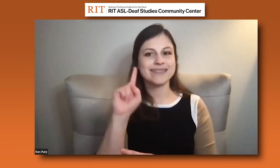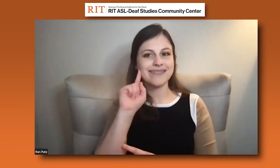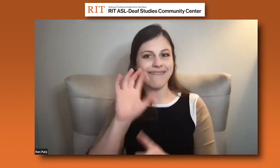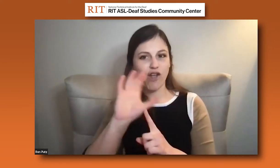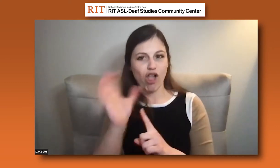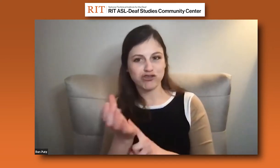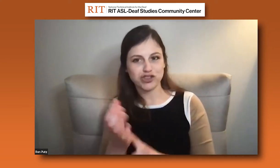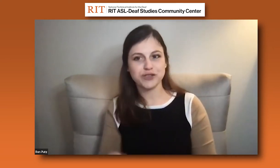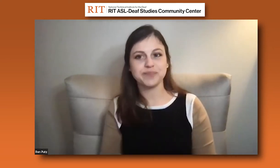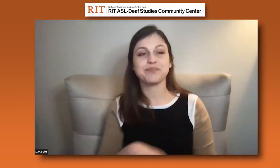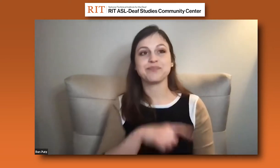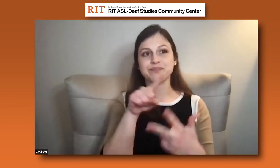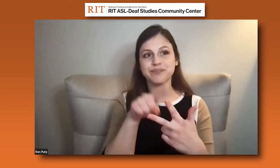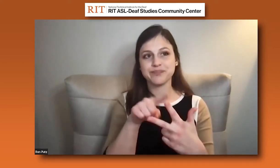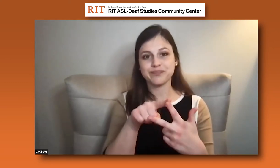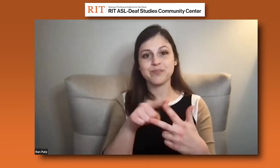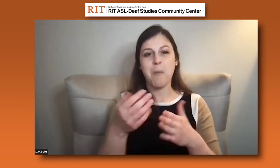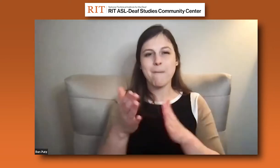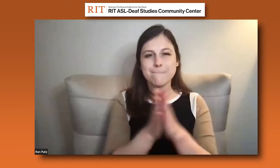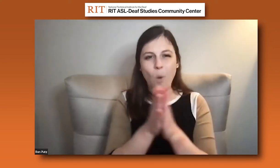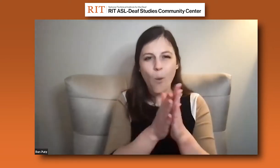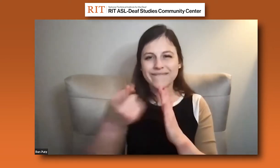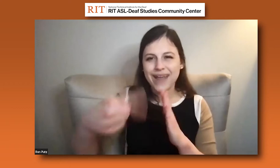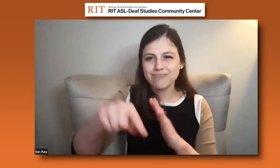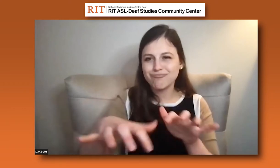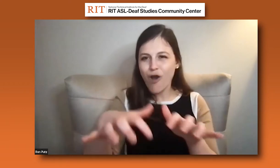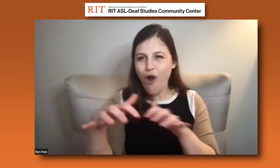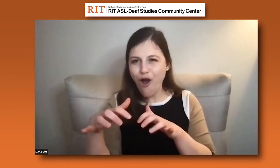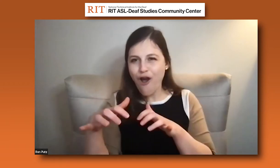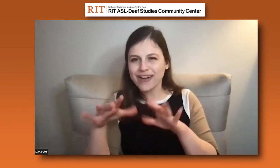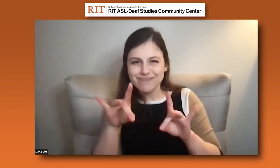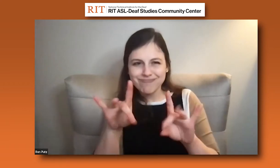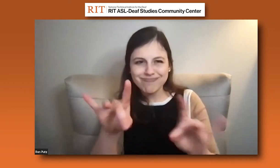in ASL and culture to motivate our audience